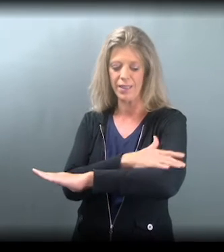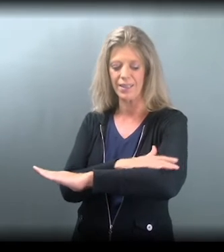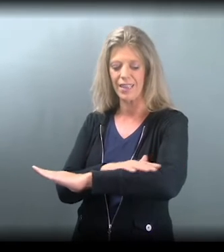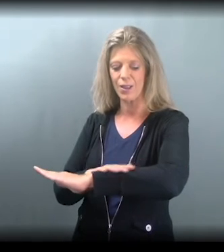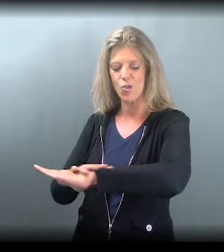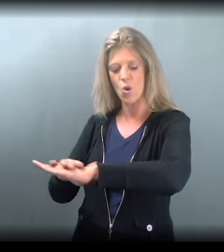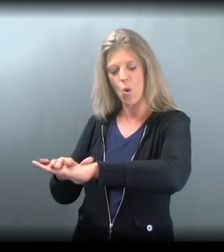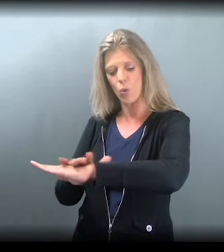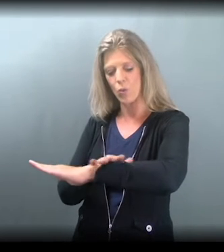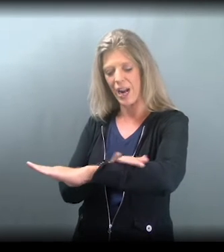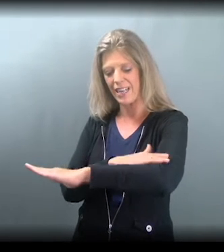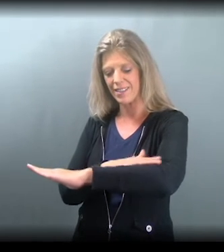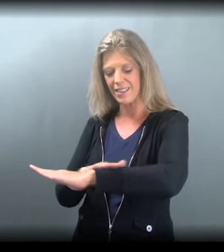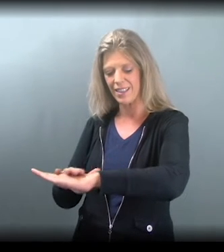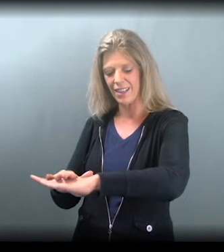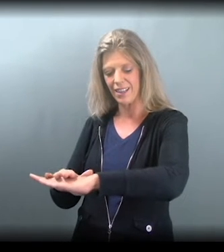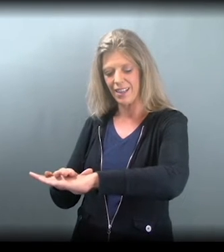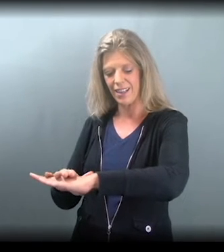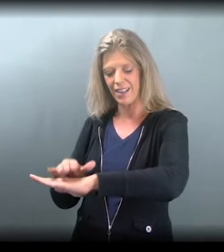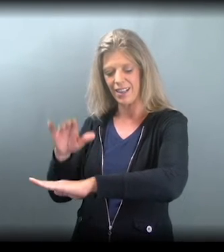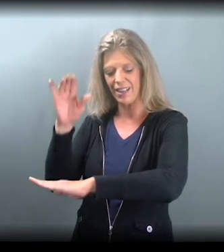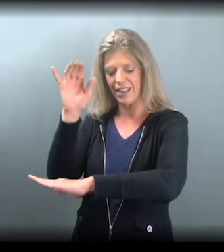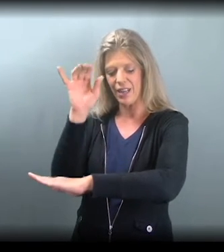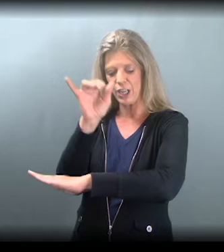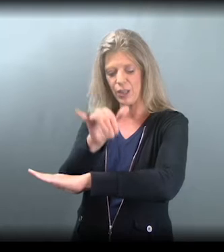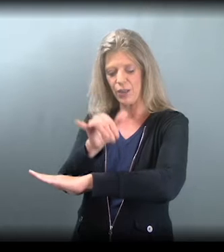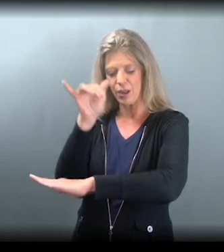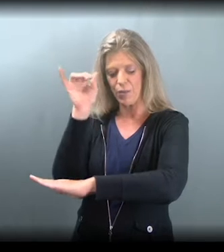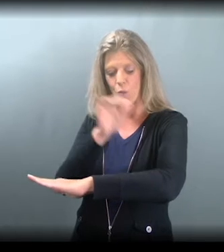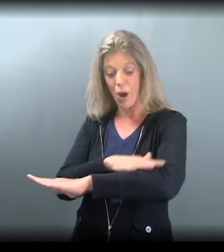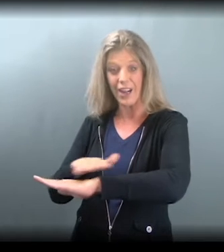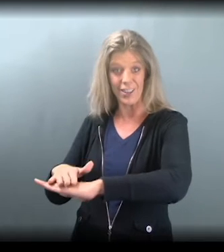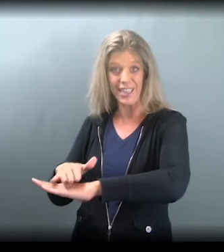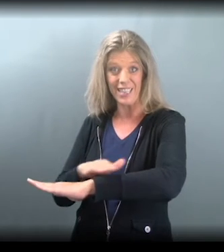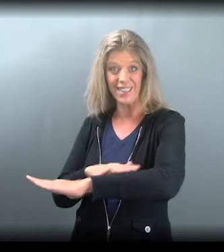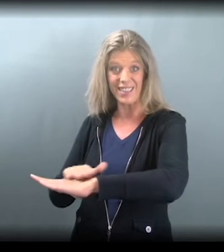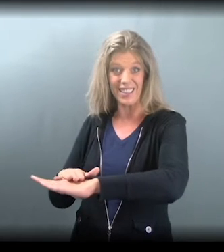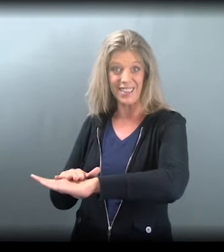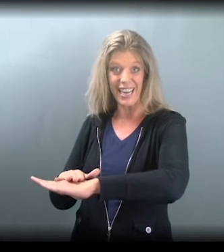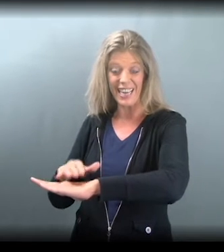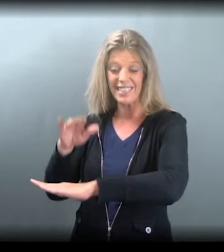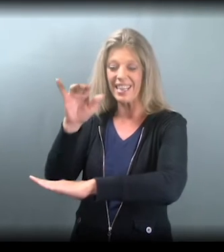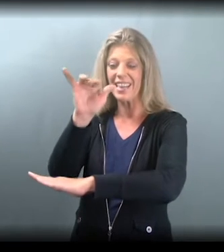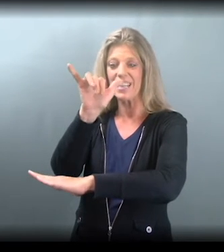It's like the horizon uh of the water, here in this case.